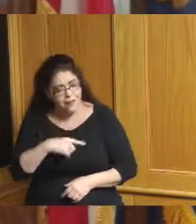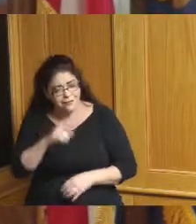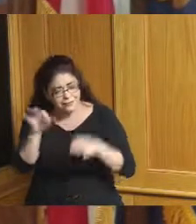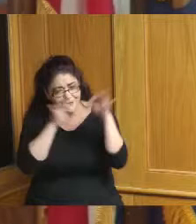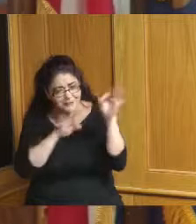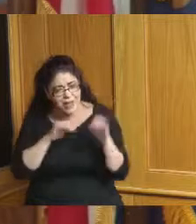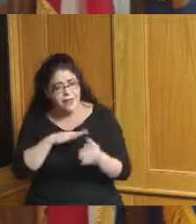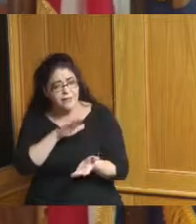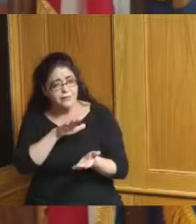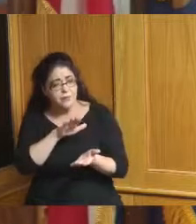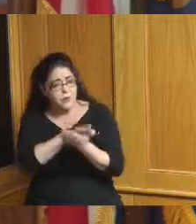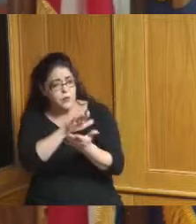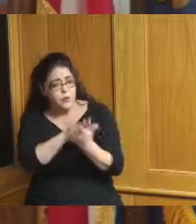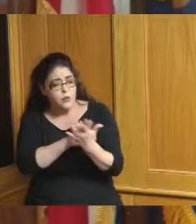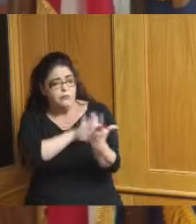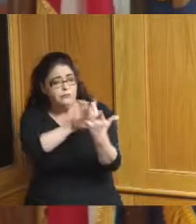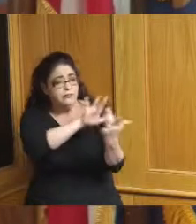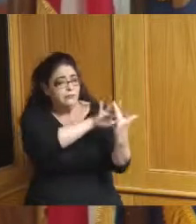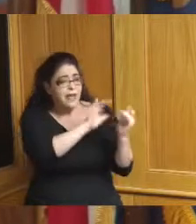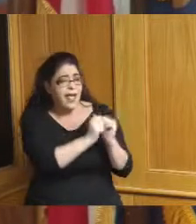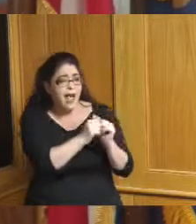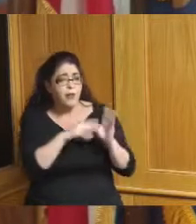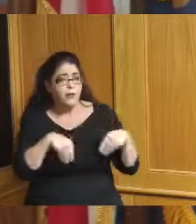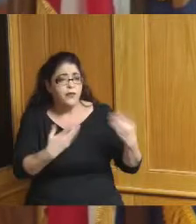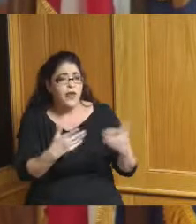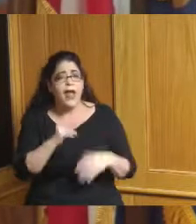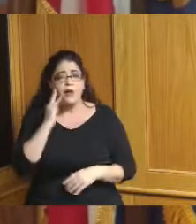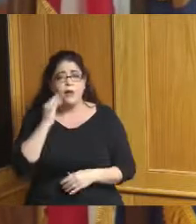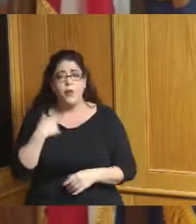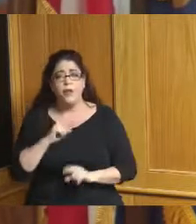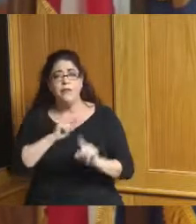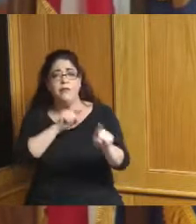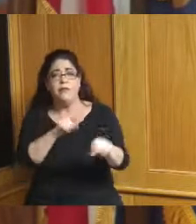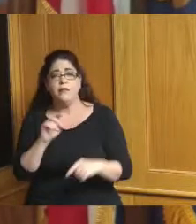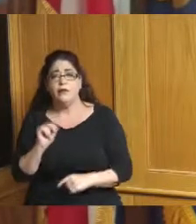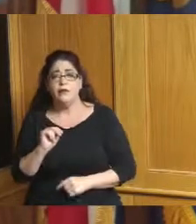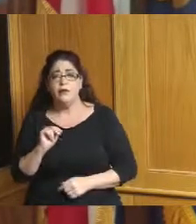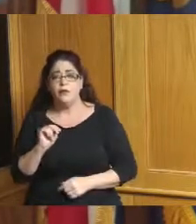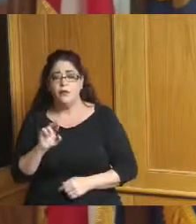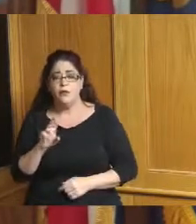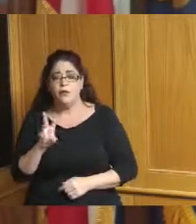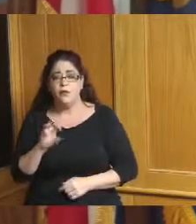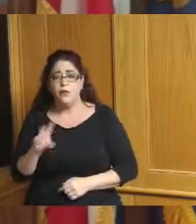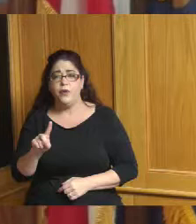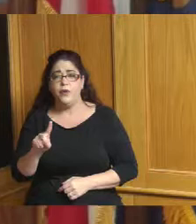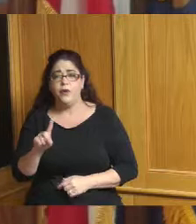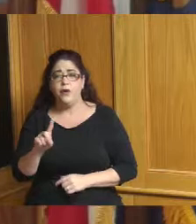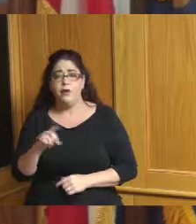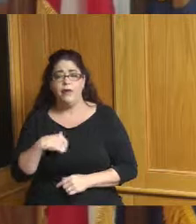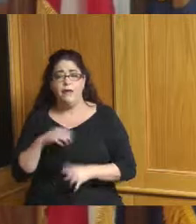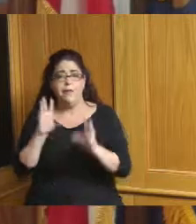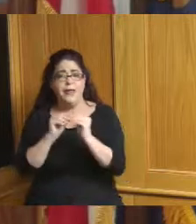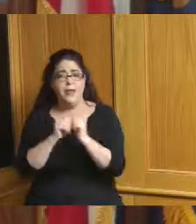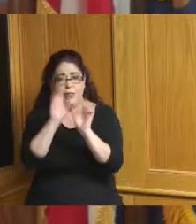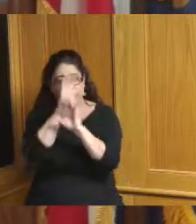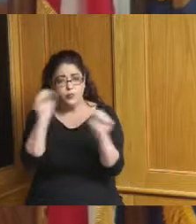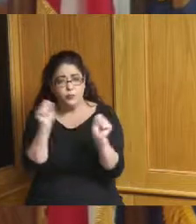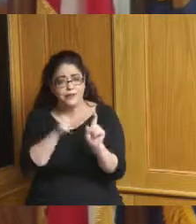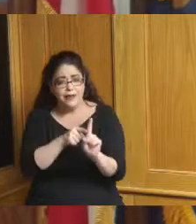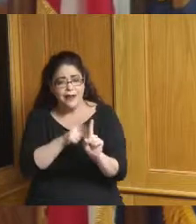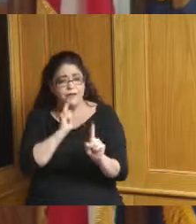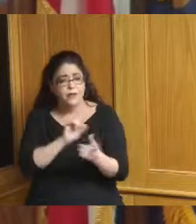reaching out I know we were at Norwood with the Superintendent Mary Ronan and then I was with